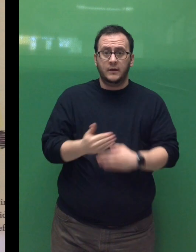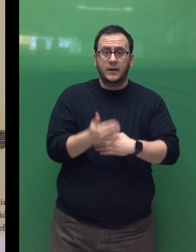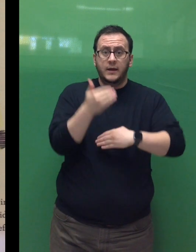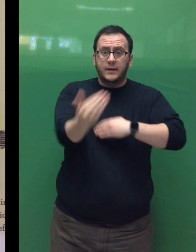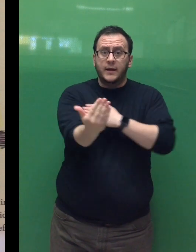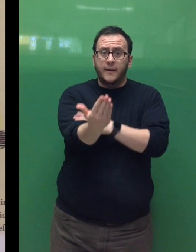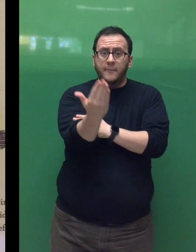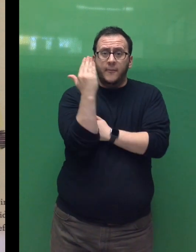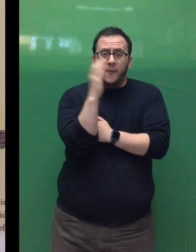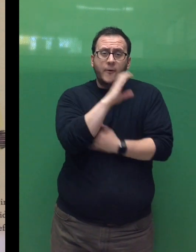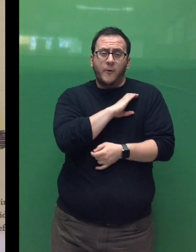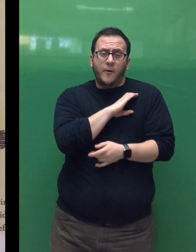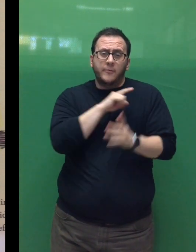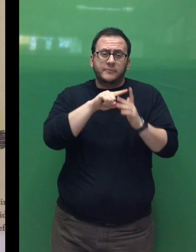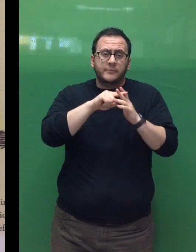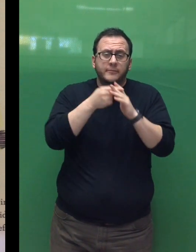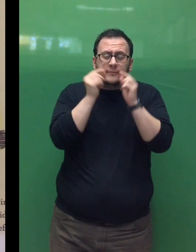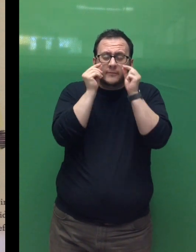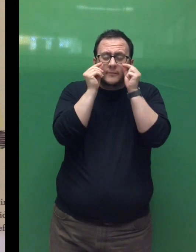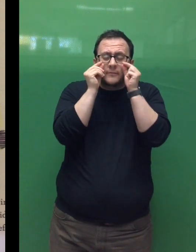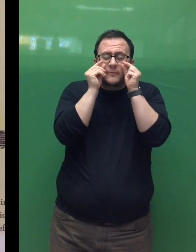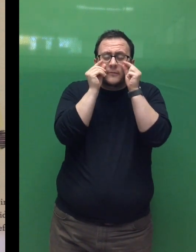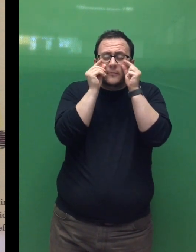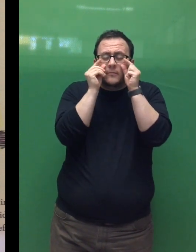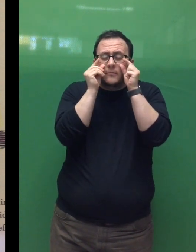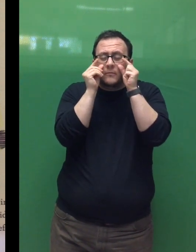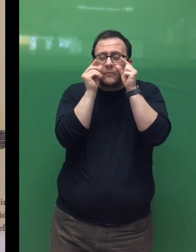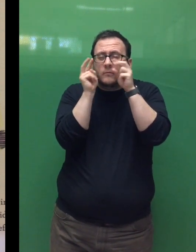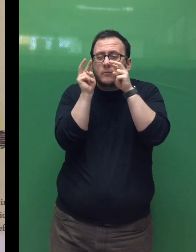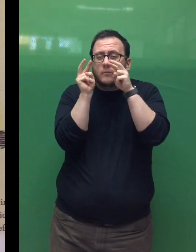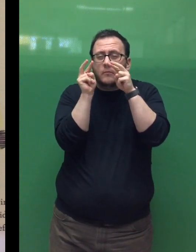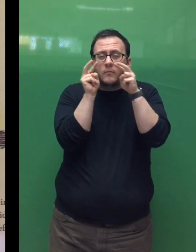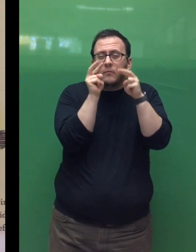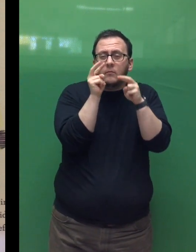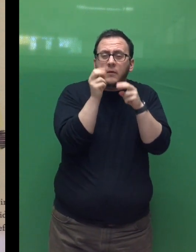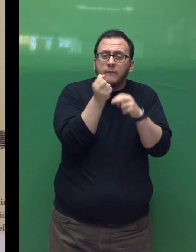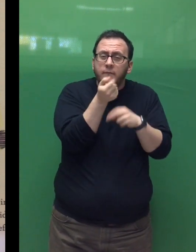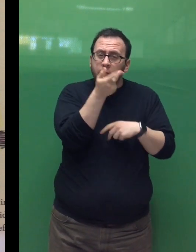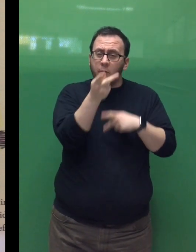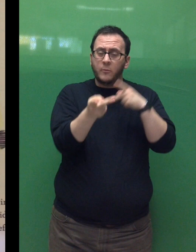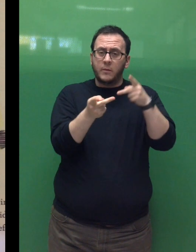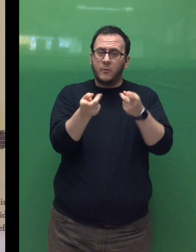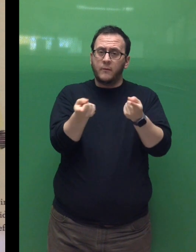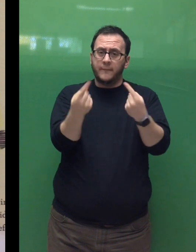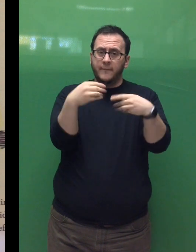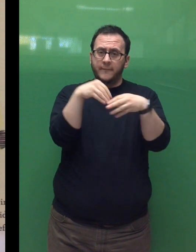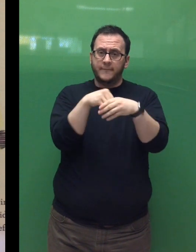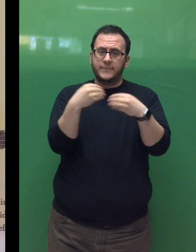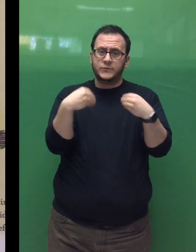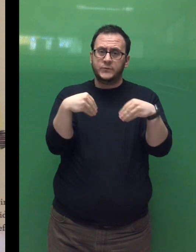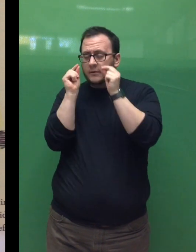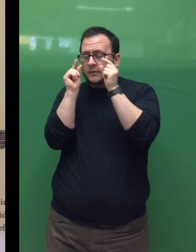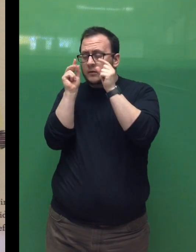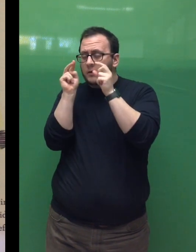Corduroy was just waking up when the first customers came into the store in the morning.